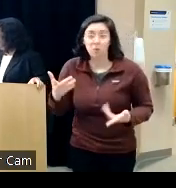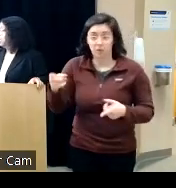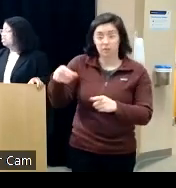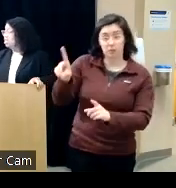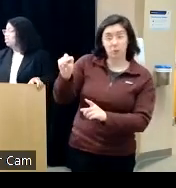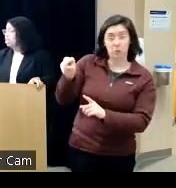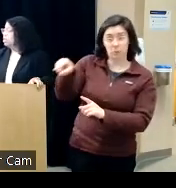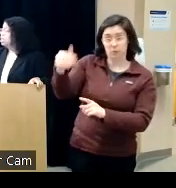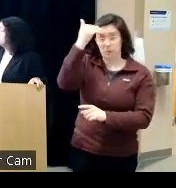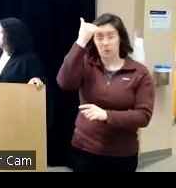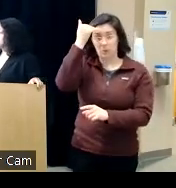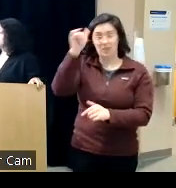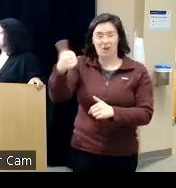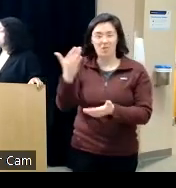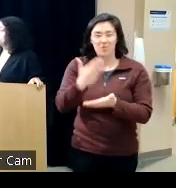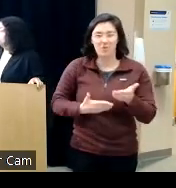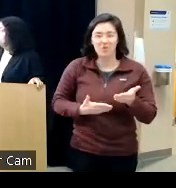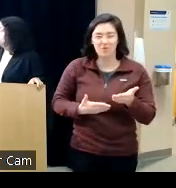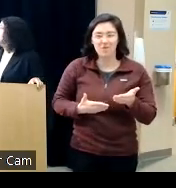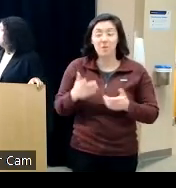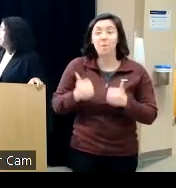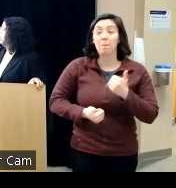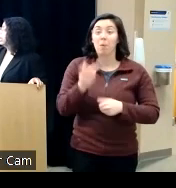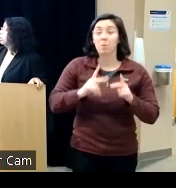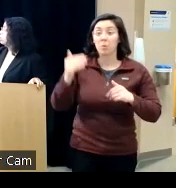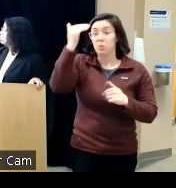I mean that's the other key piece is most people know how to heal